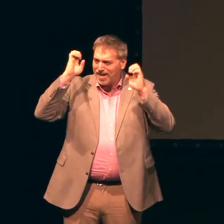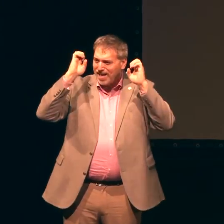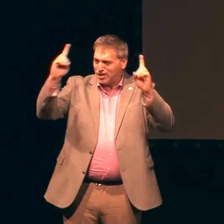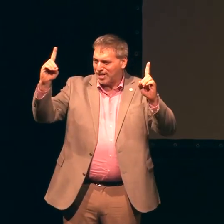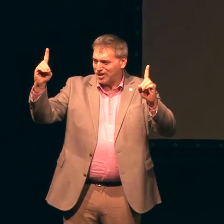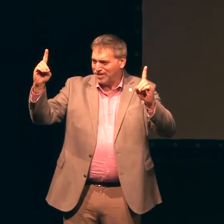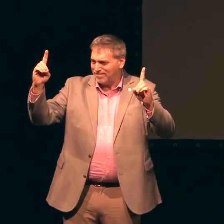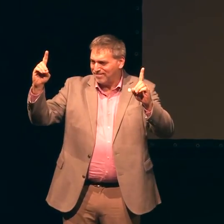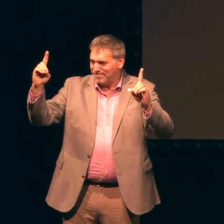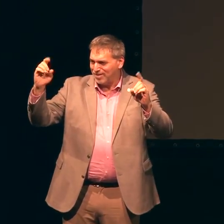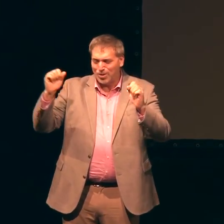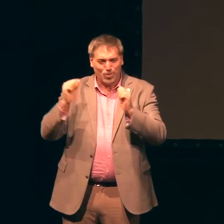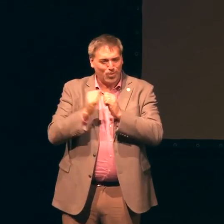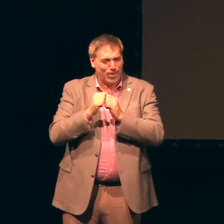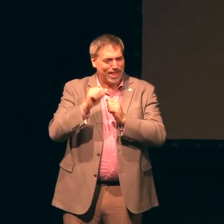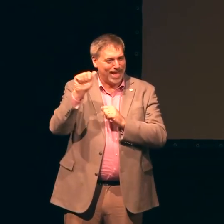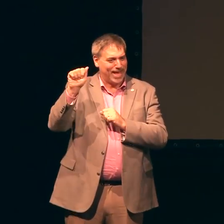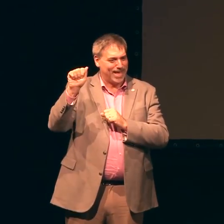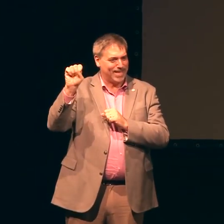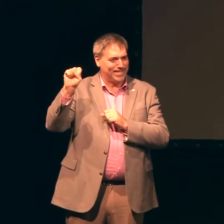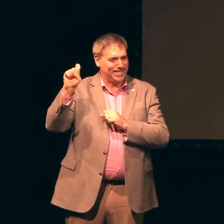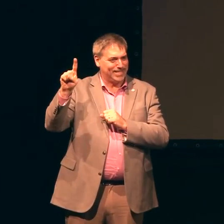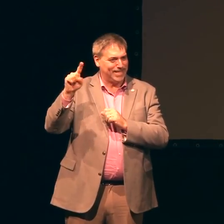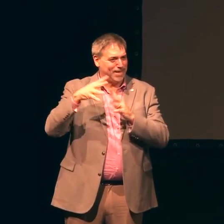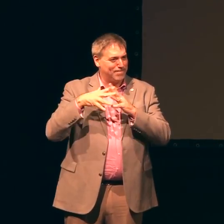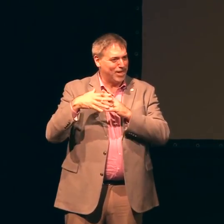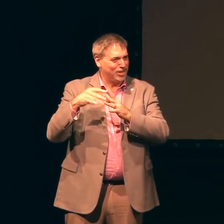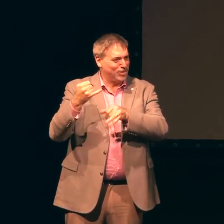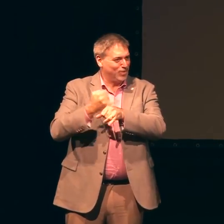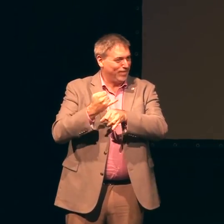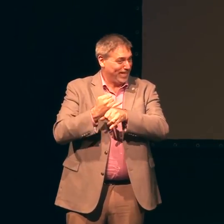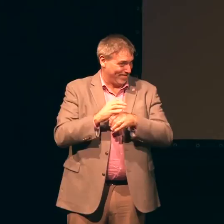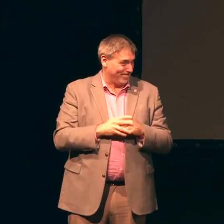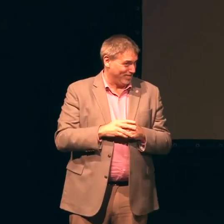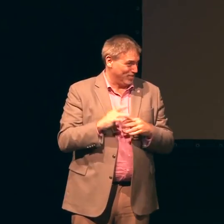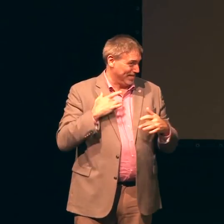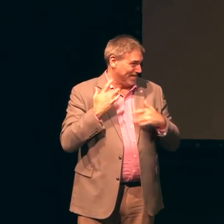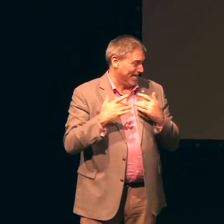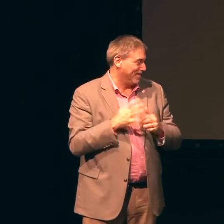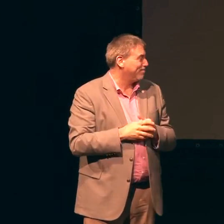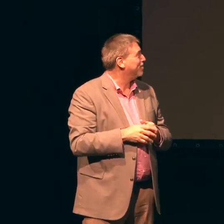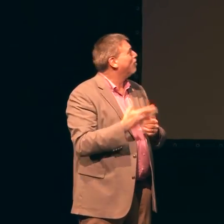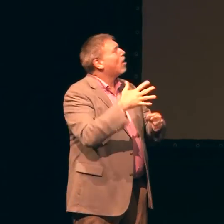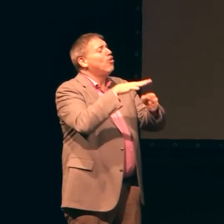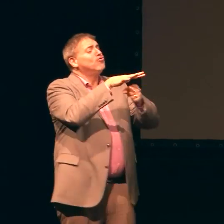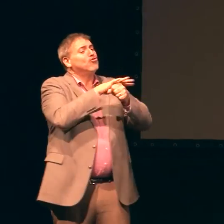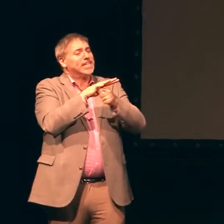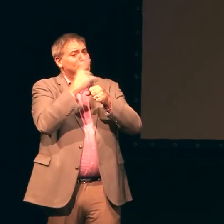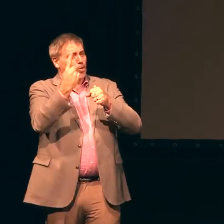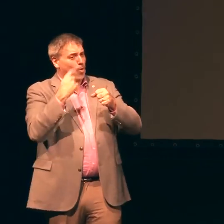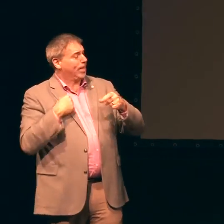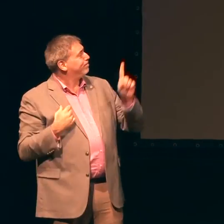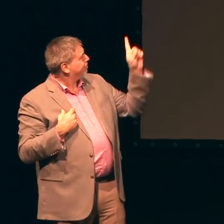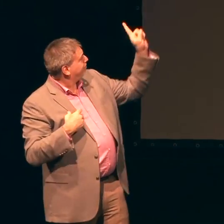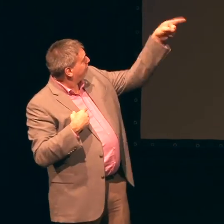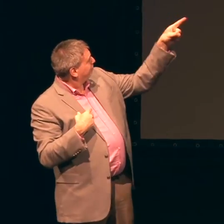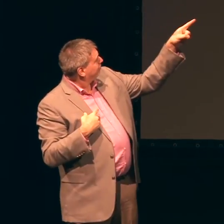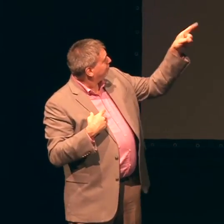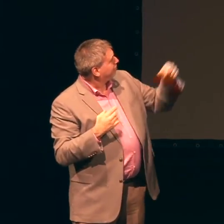year anniversary of Deaf education with American School for the Deaf, that's an exciting